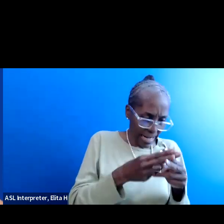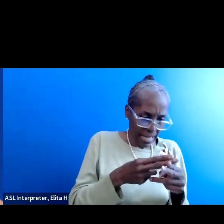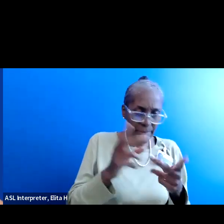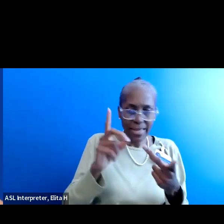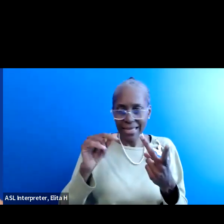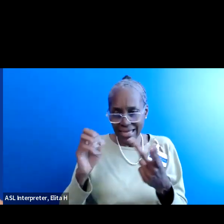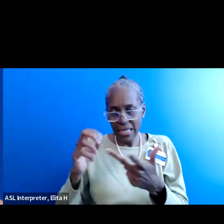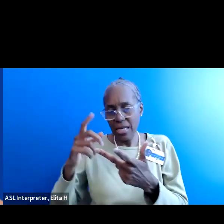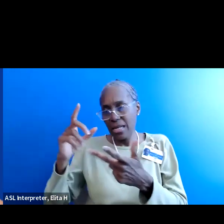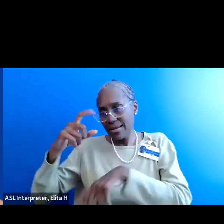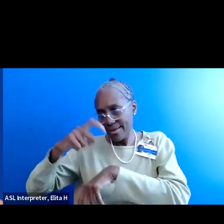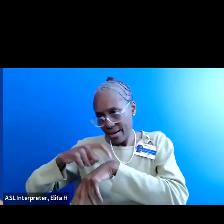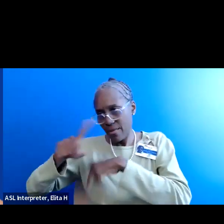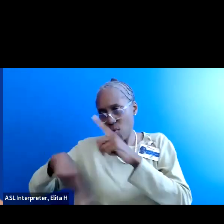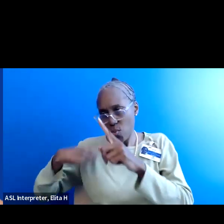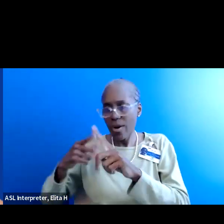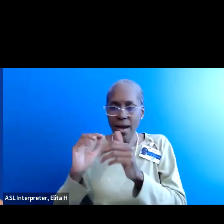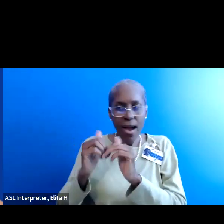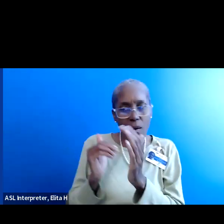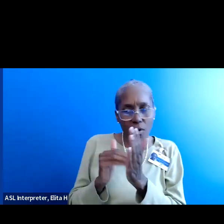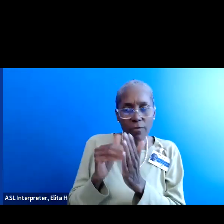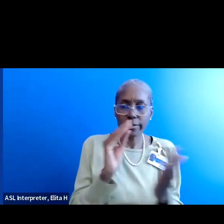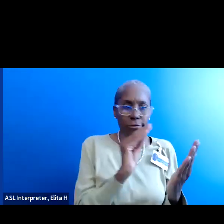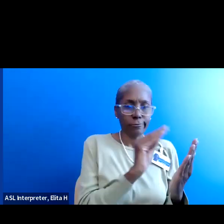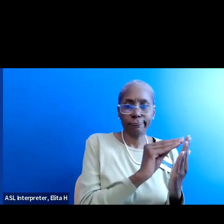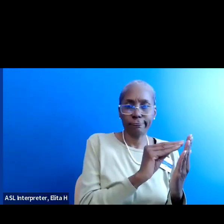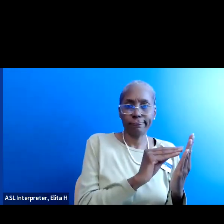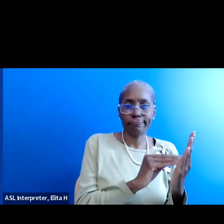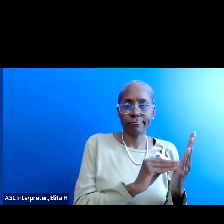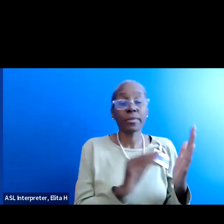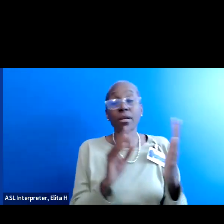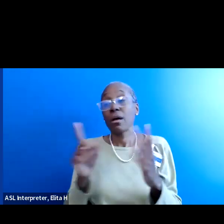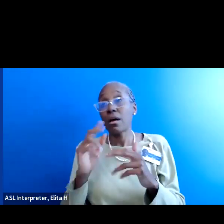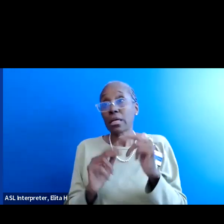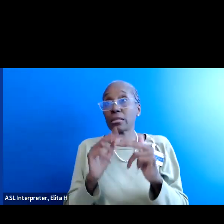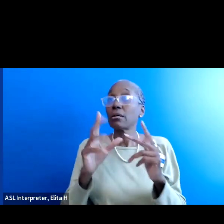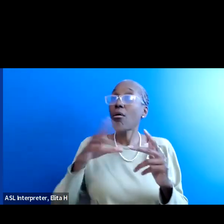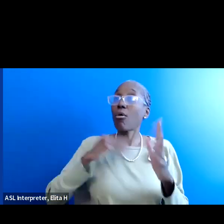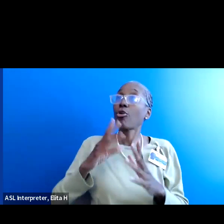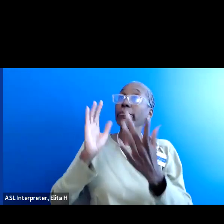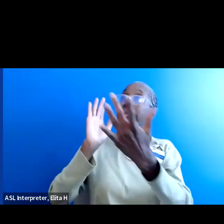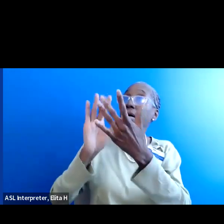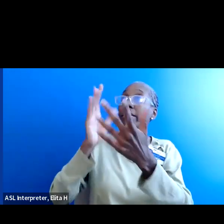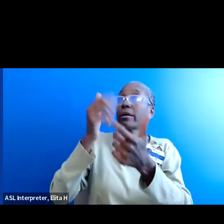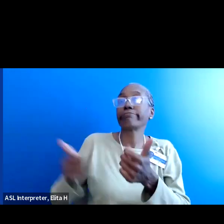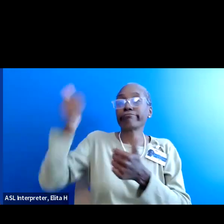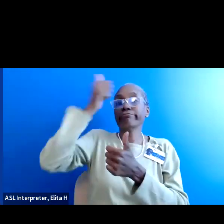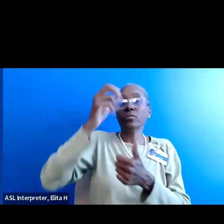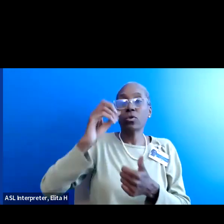incident, the frequency of the incident. Contact the facility owner or the corporate office and share your concerns.